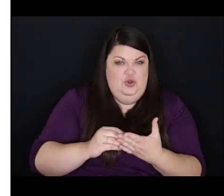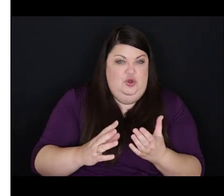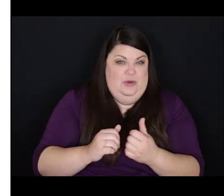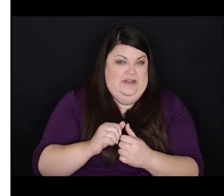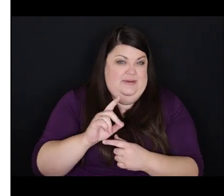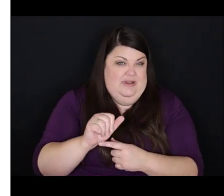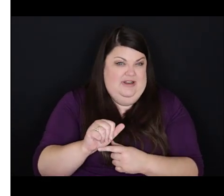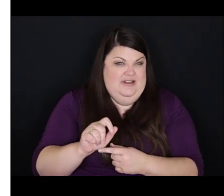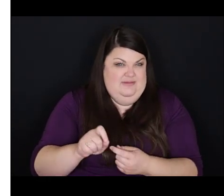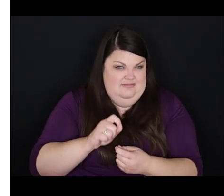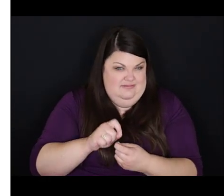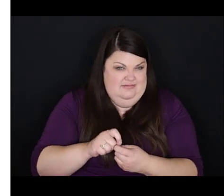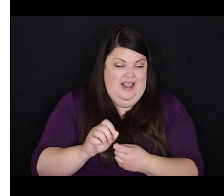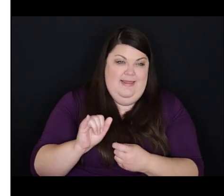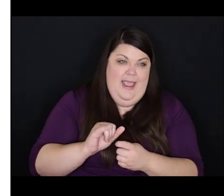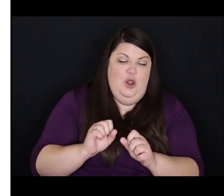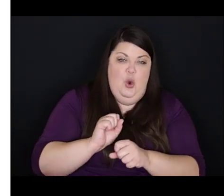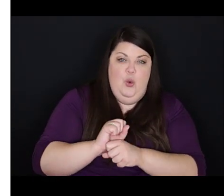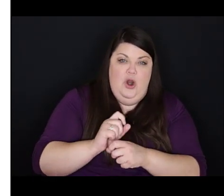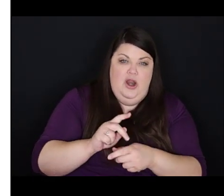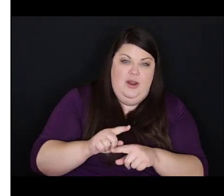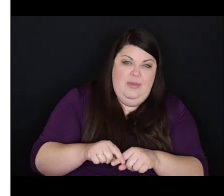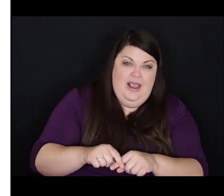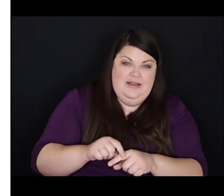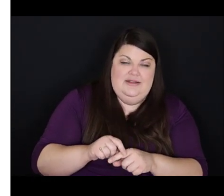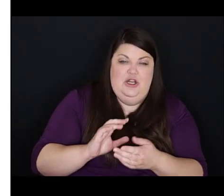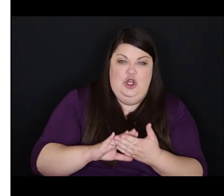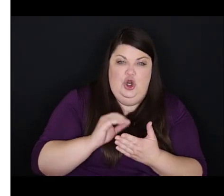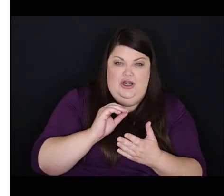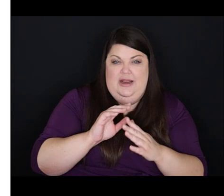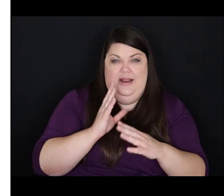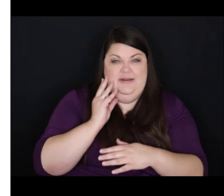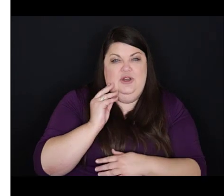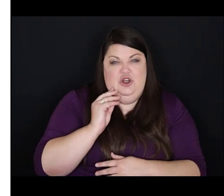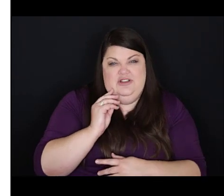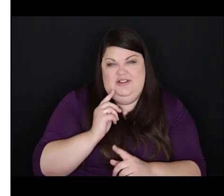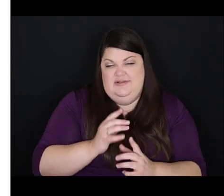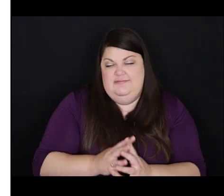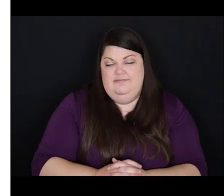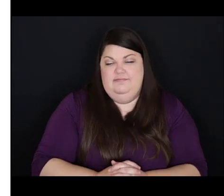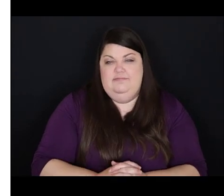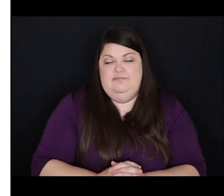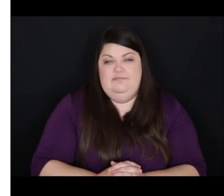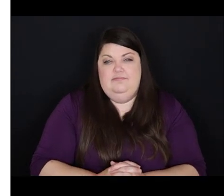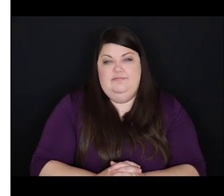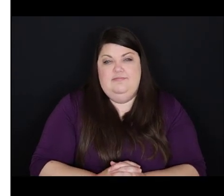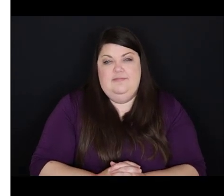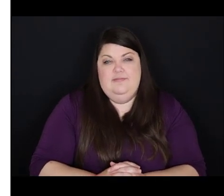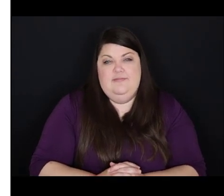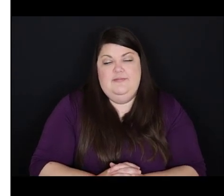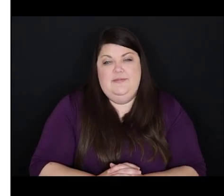such as work-based learning experiences; Ensure the Description includes how the local